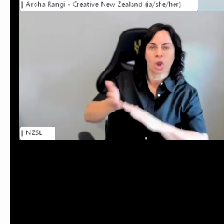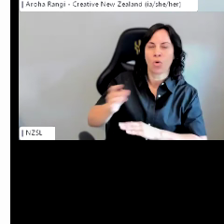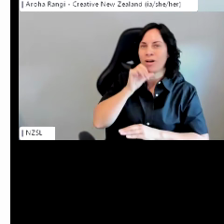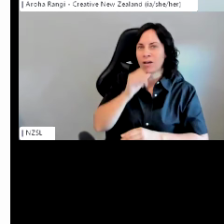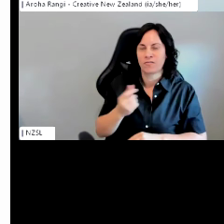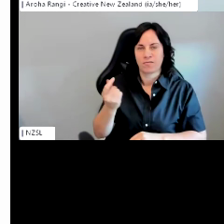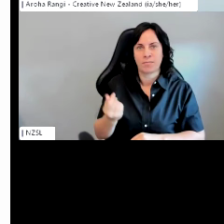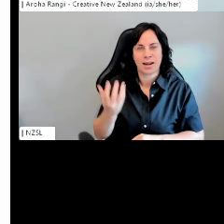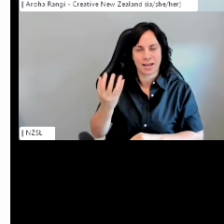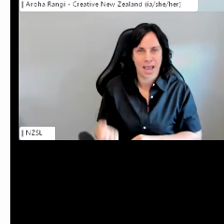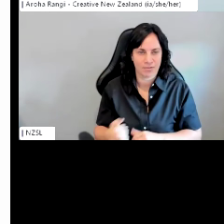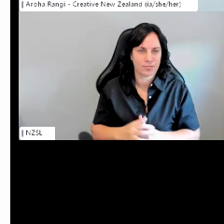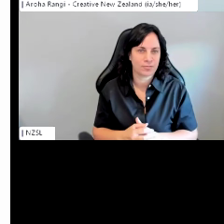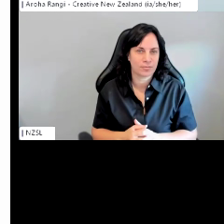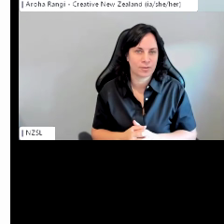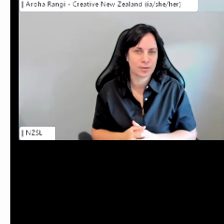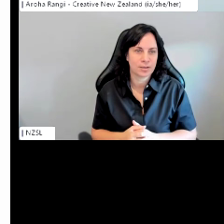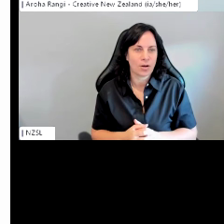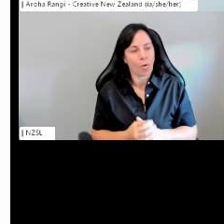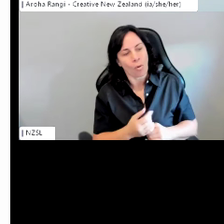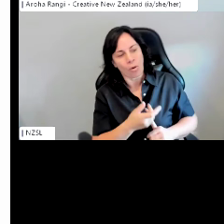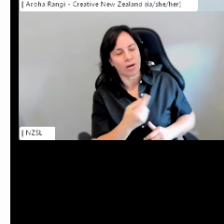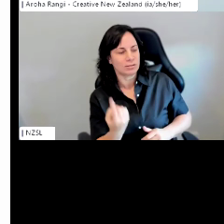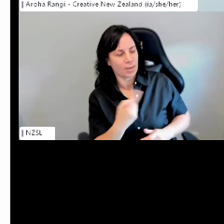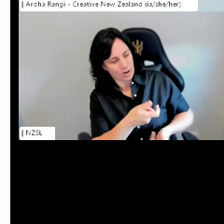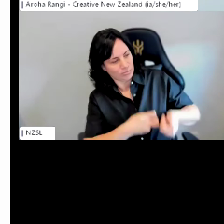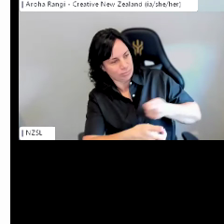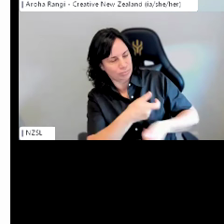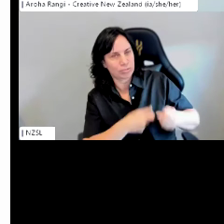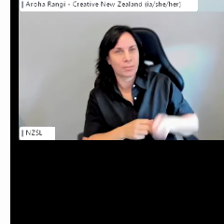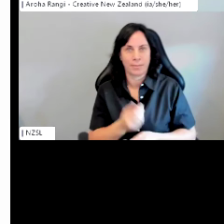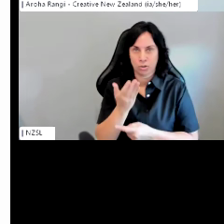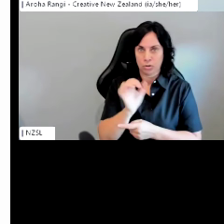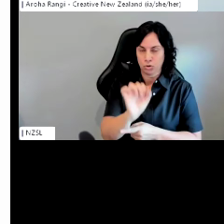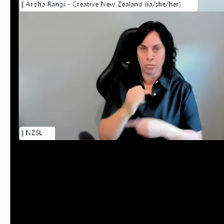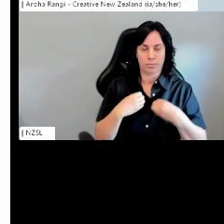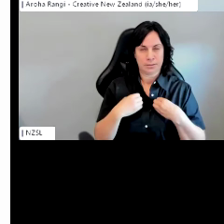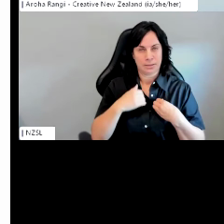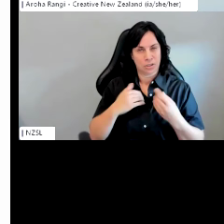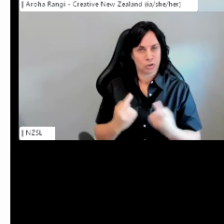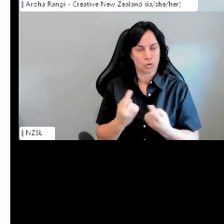go if you haven't. So you need to do something that is going to a um increase access pricing,